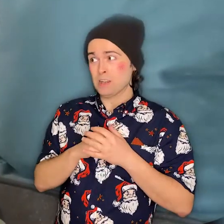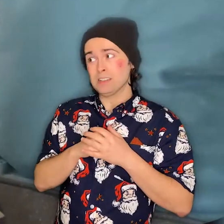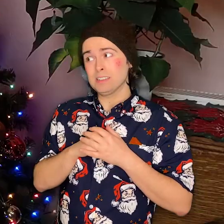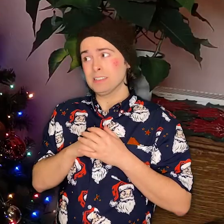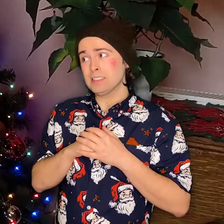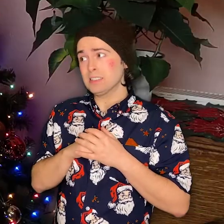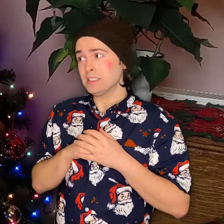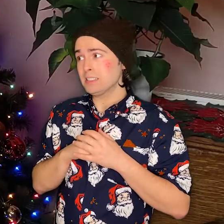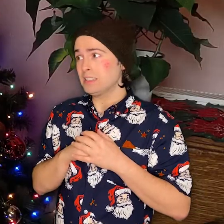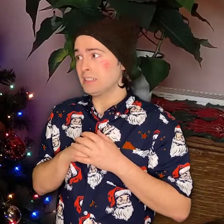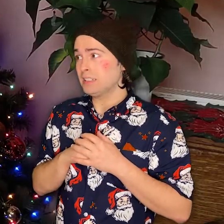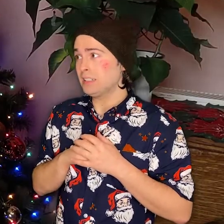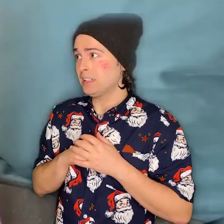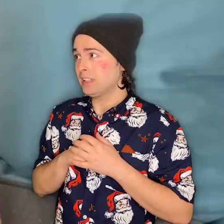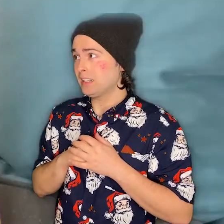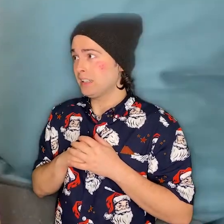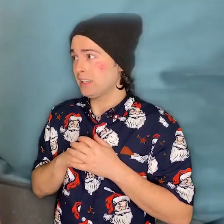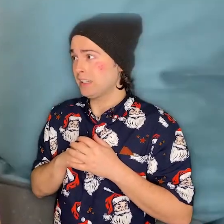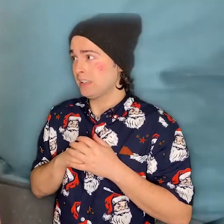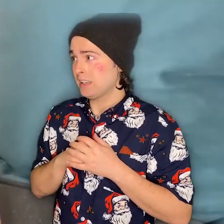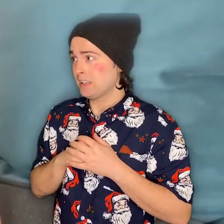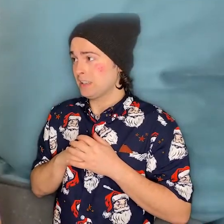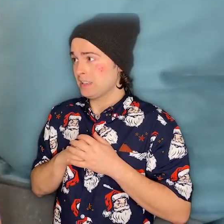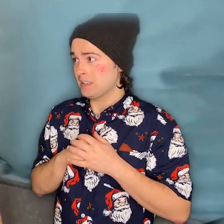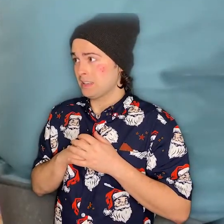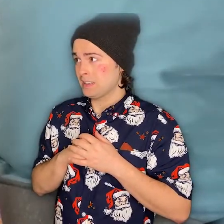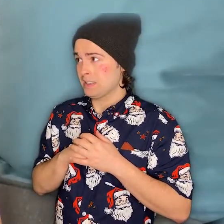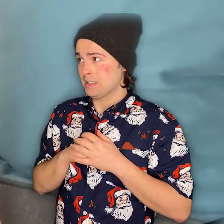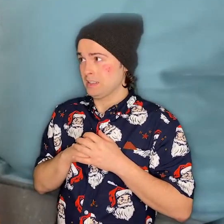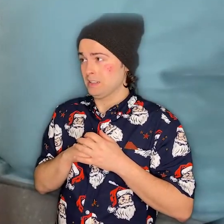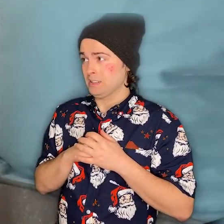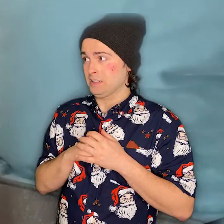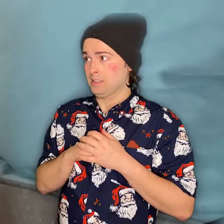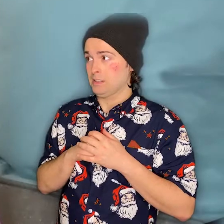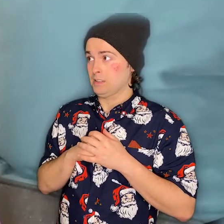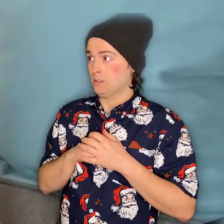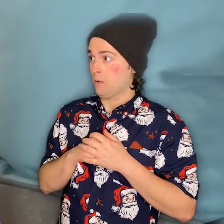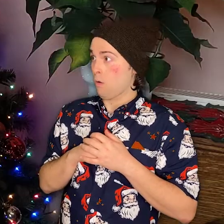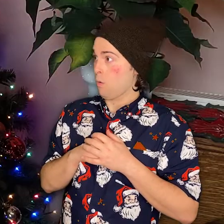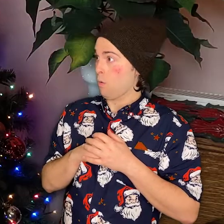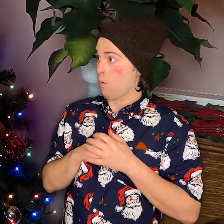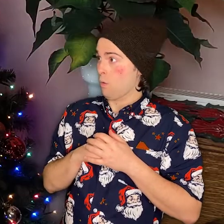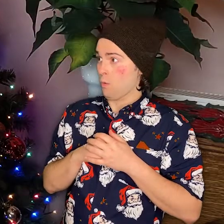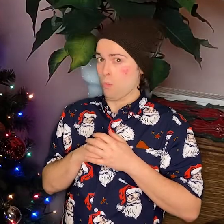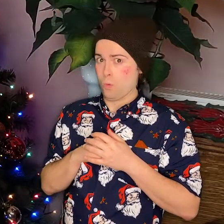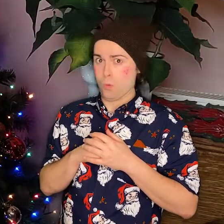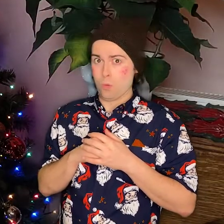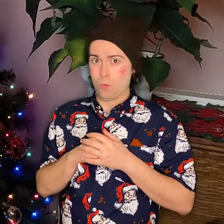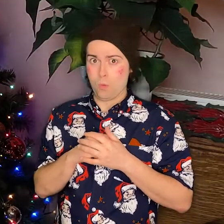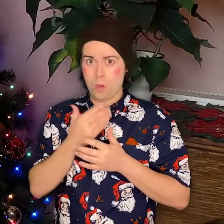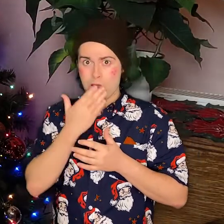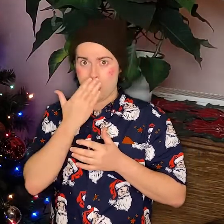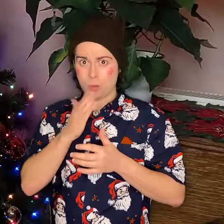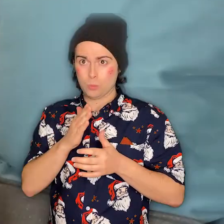Cinderella – What do you mean? Carina – You’ll need tae go and find somewhere else to live Cinderella – But Carina, where will I go